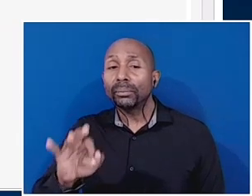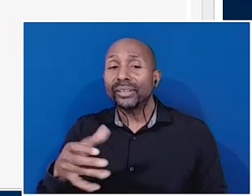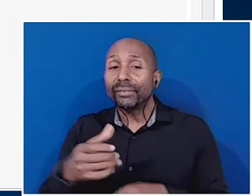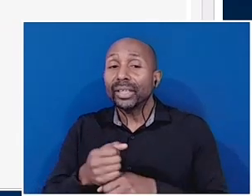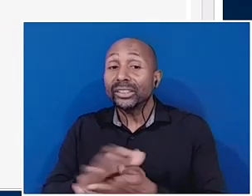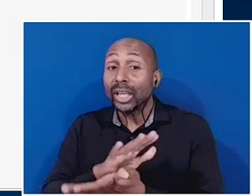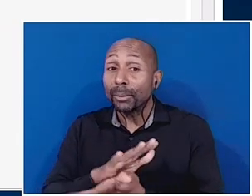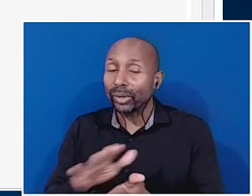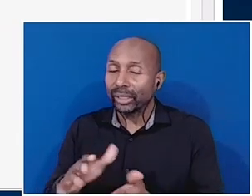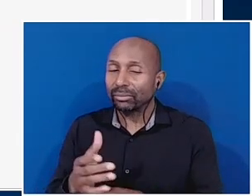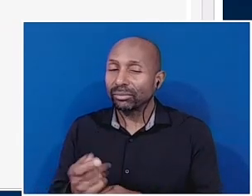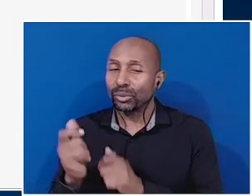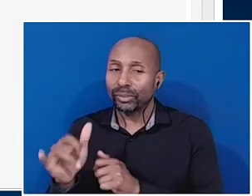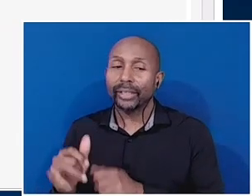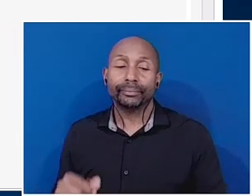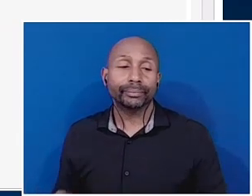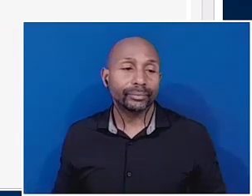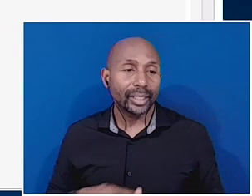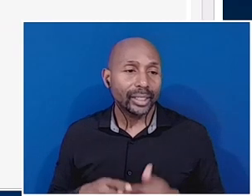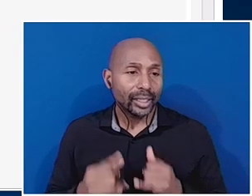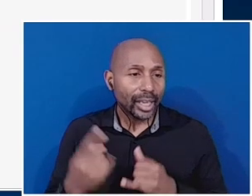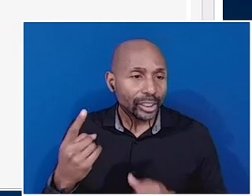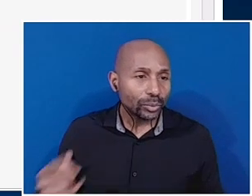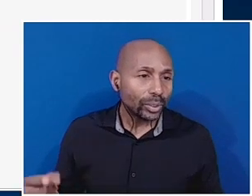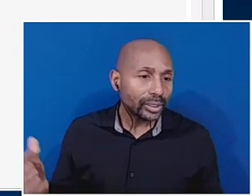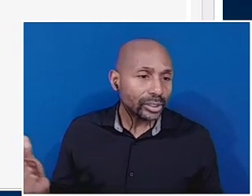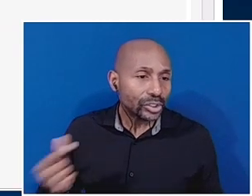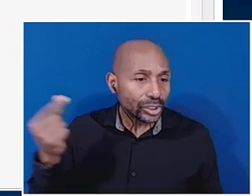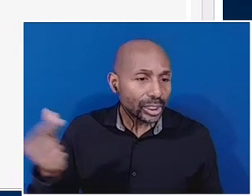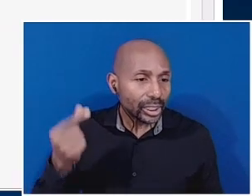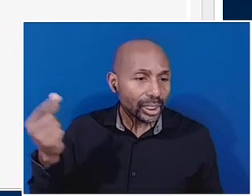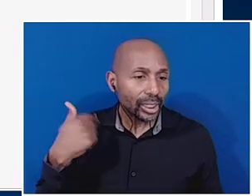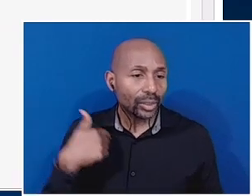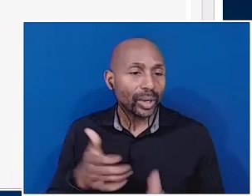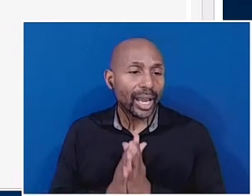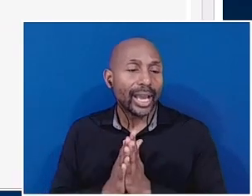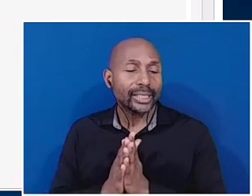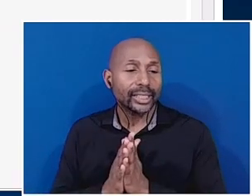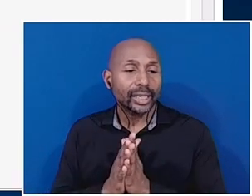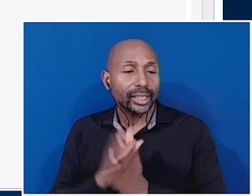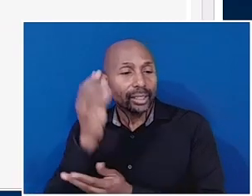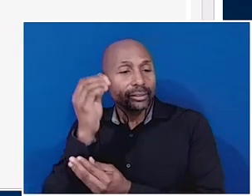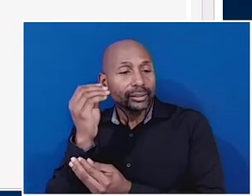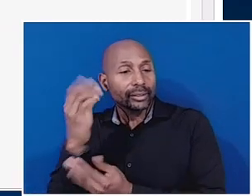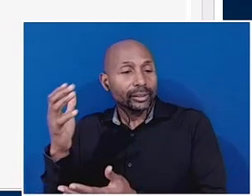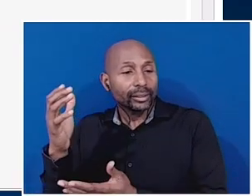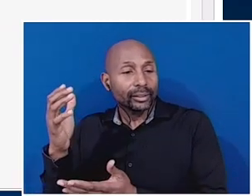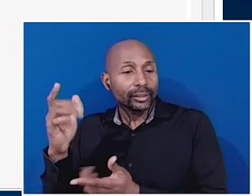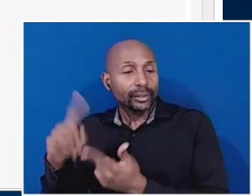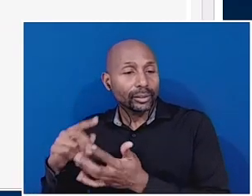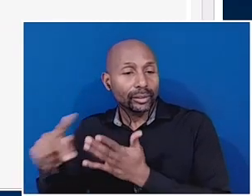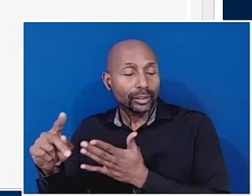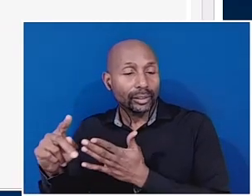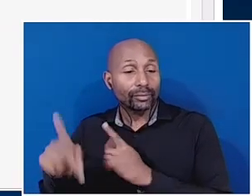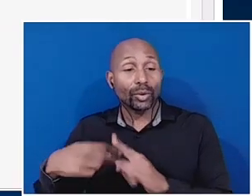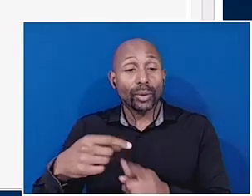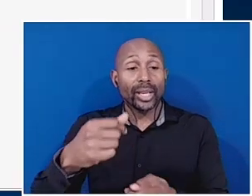(g) is where we're asking for a notification if the agency grants and extension for good cause.